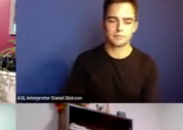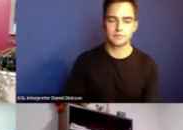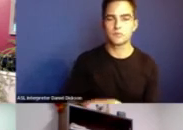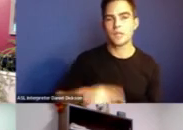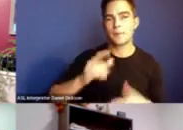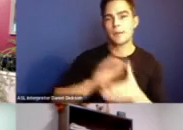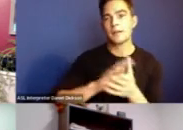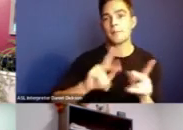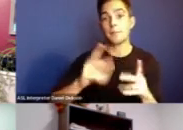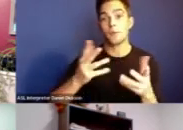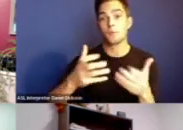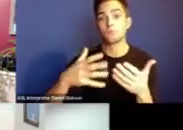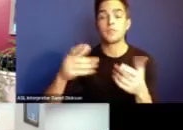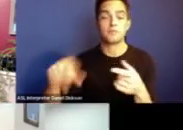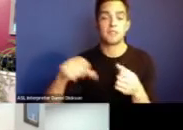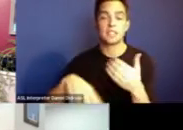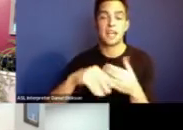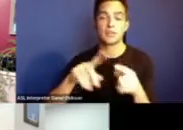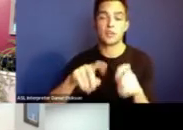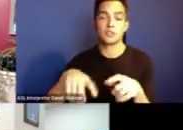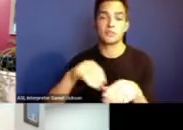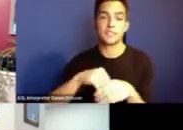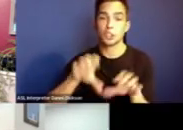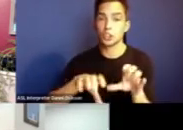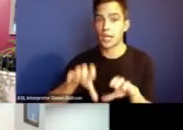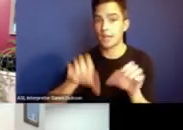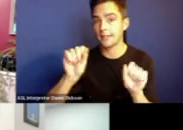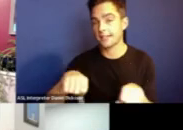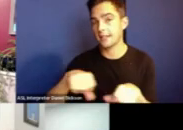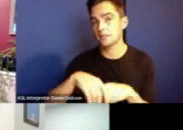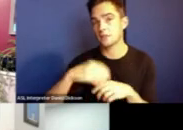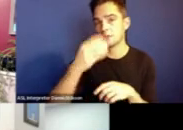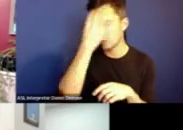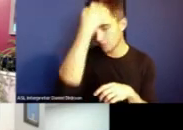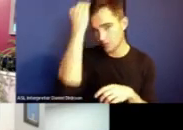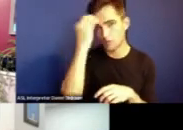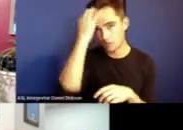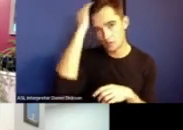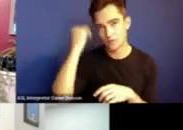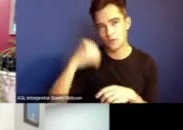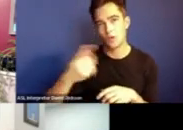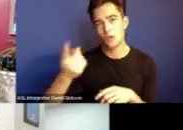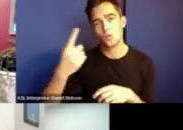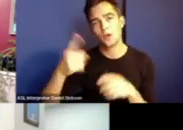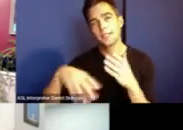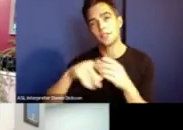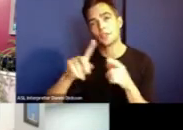welcome to add questions into chat. One additional question, do you look at a monthly civil